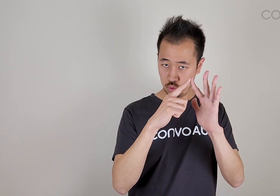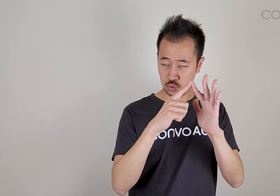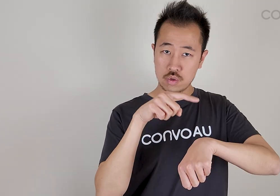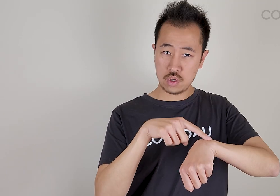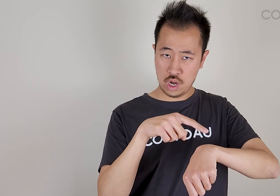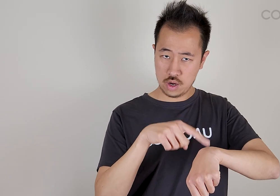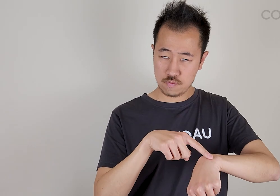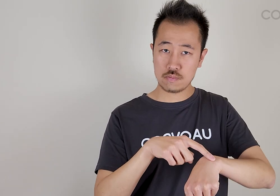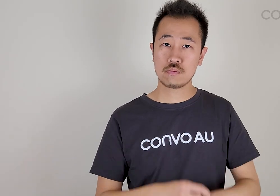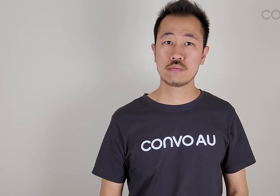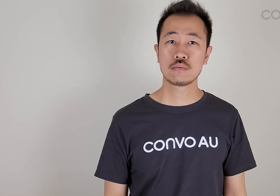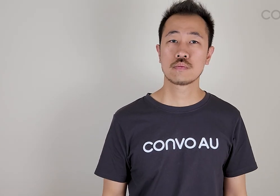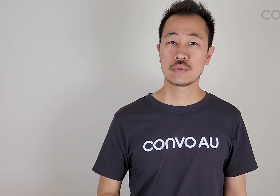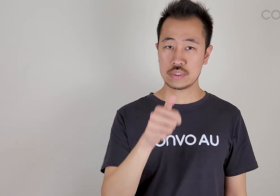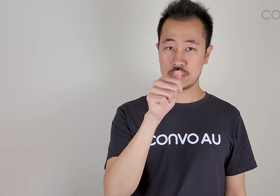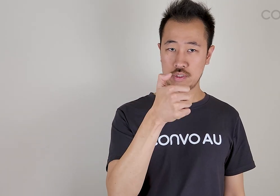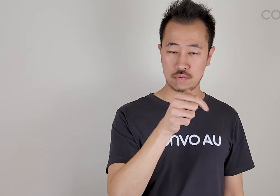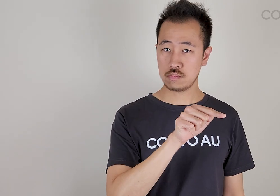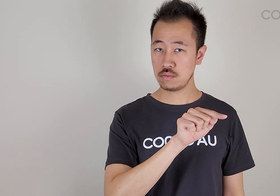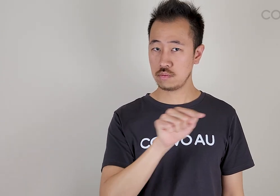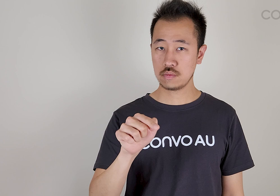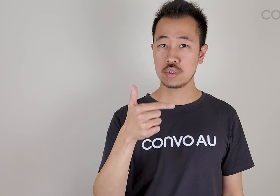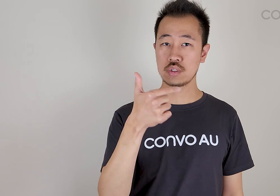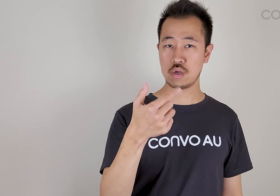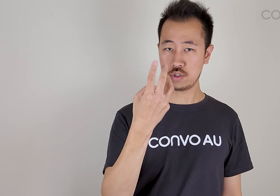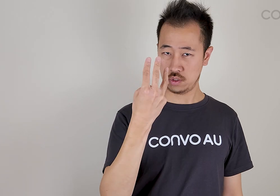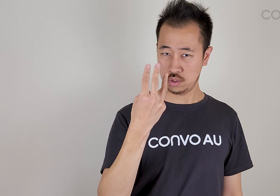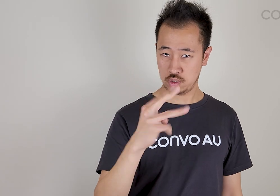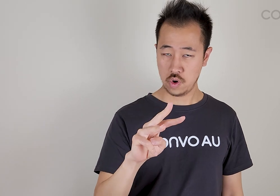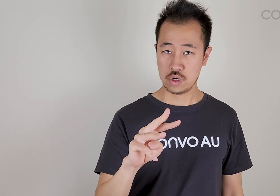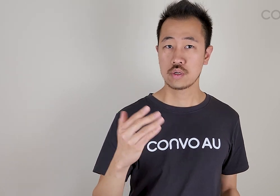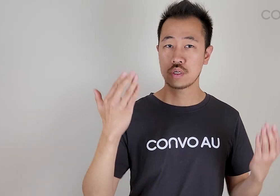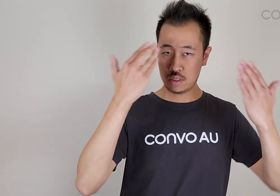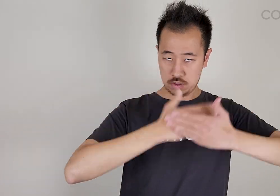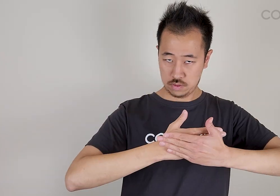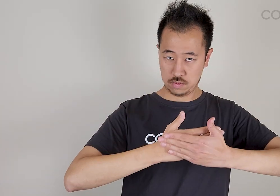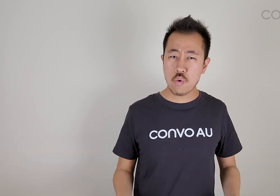Time: 6pm to 7:30pm AEST